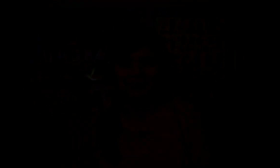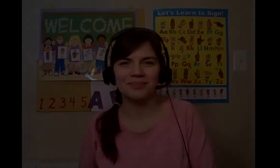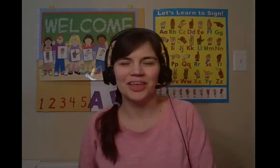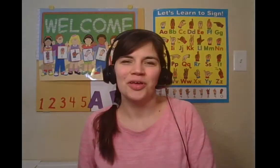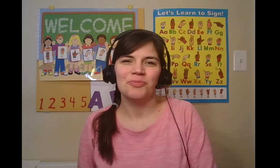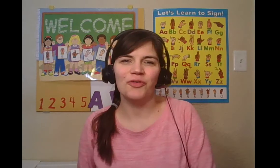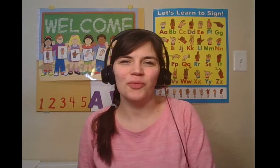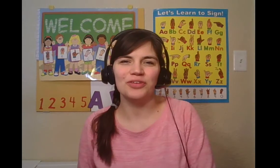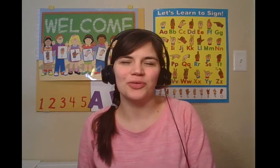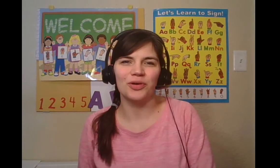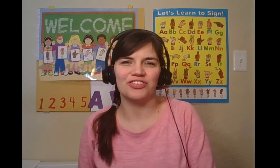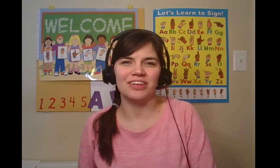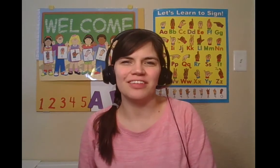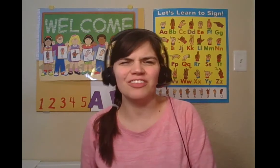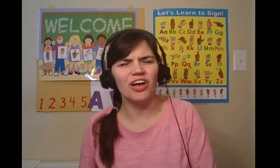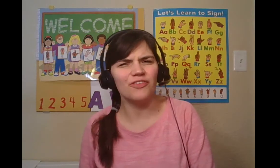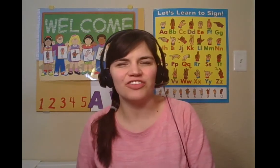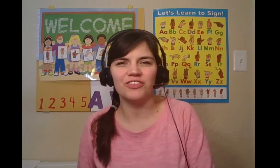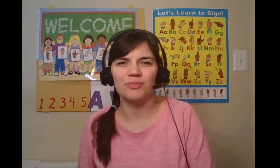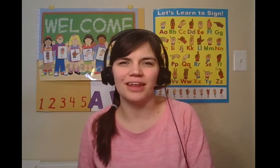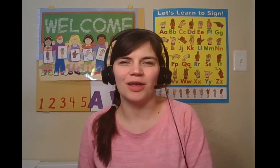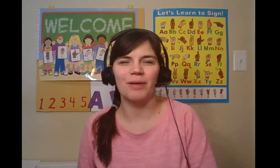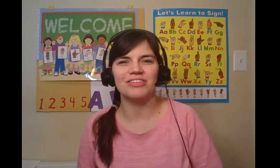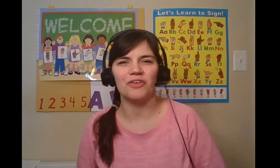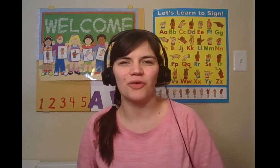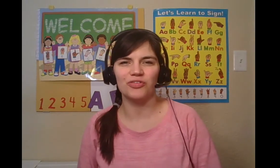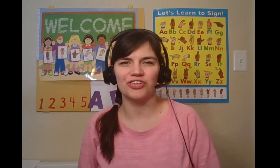Before we do the worksheet, let's talk for just a minute about deaf culture.